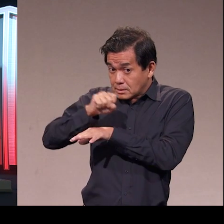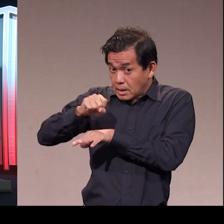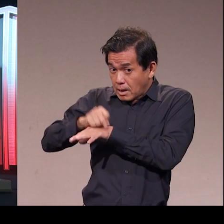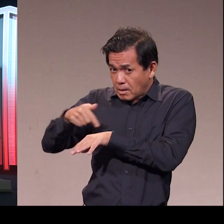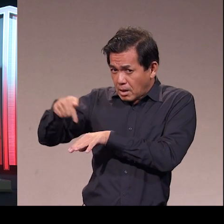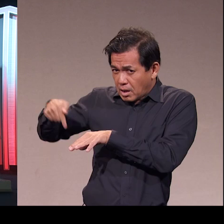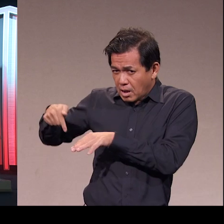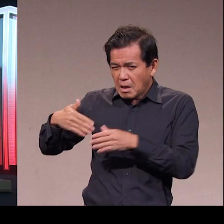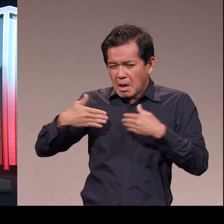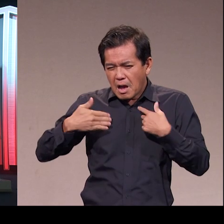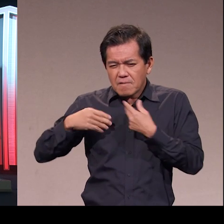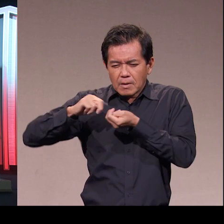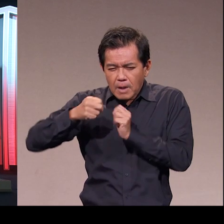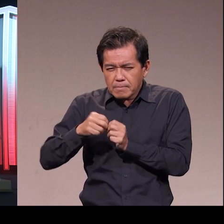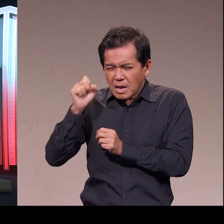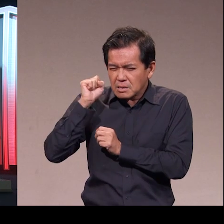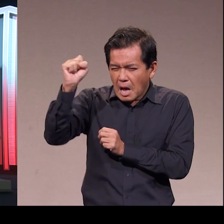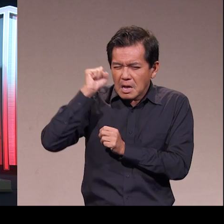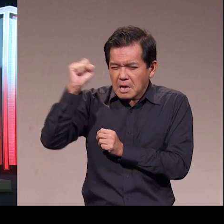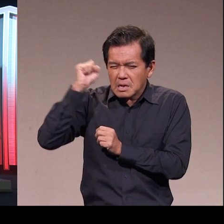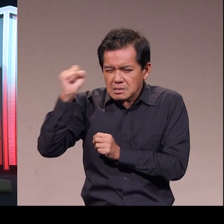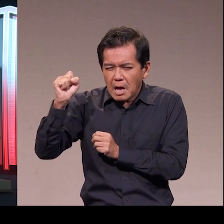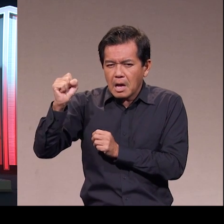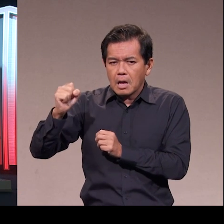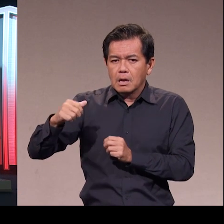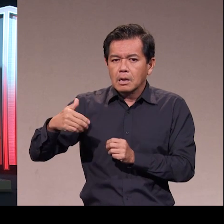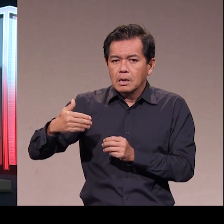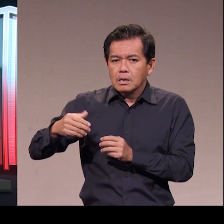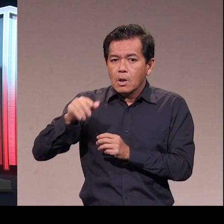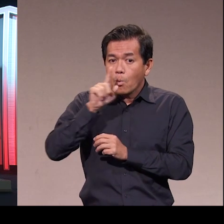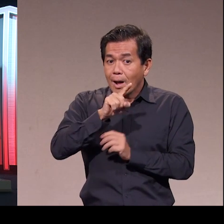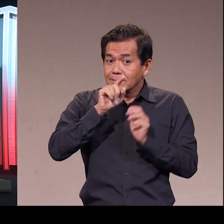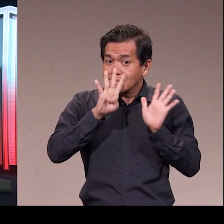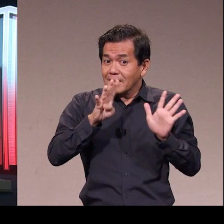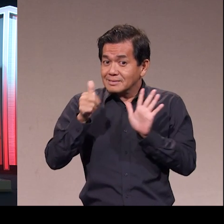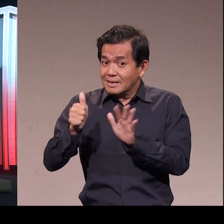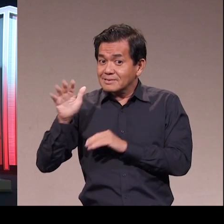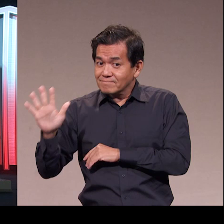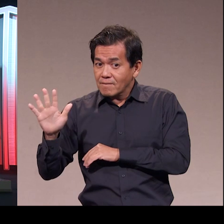with riots from time to time. In 1959 the People's Action Party won the general election.